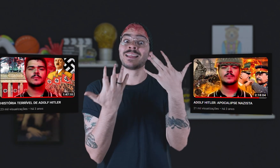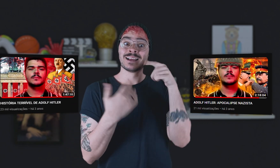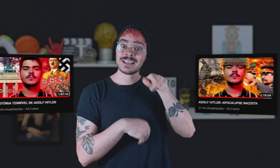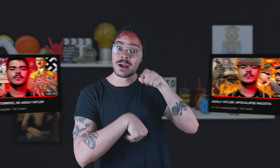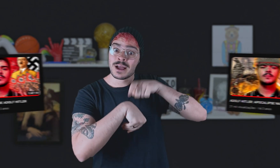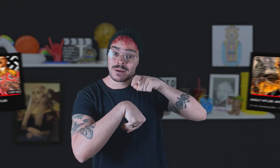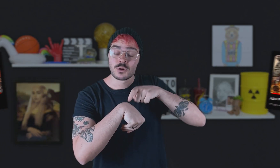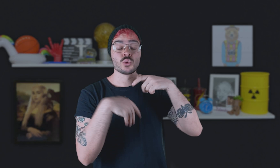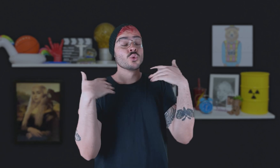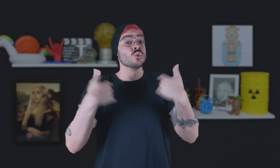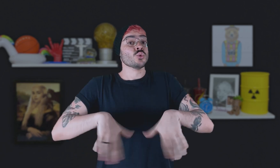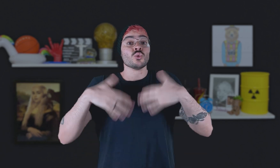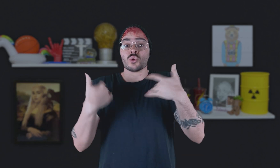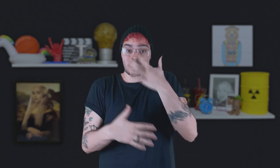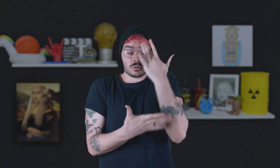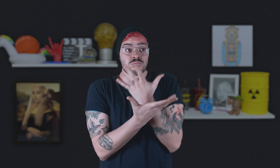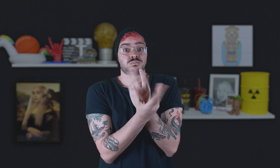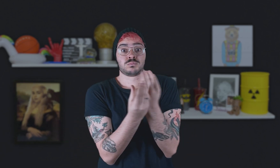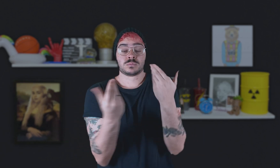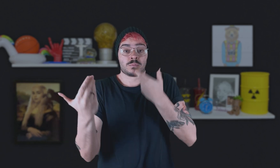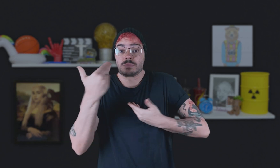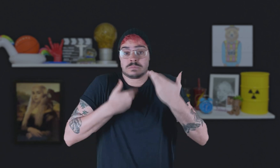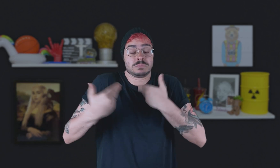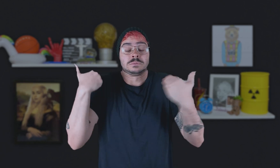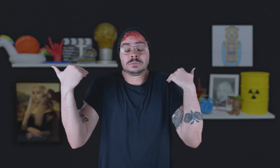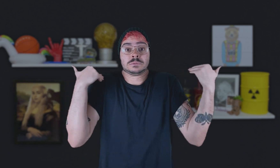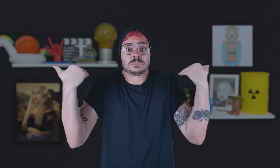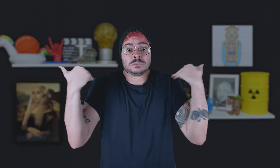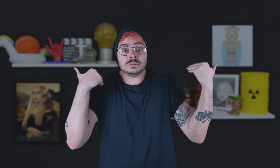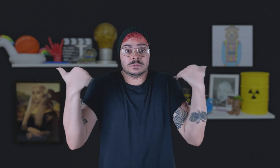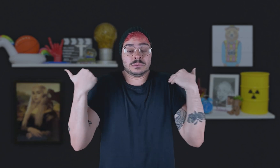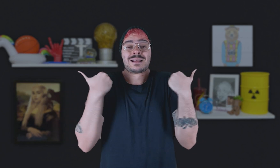a lot of people, really a lot of people,